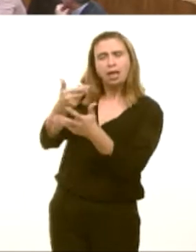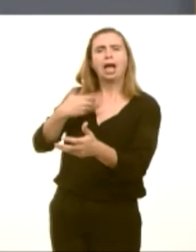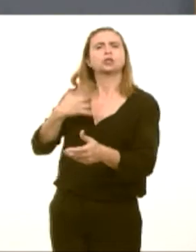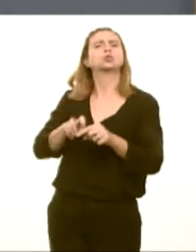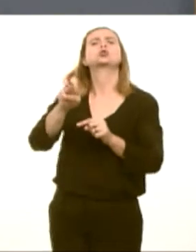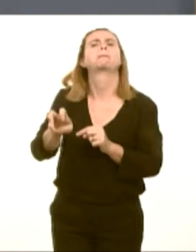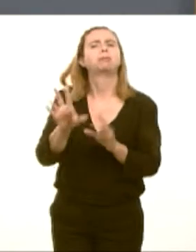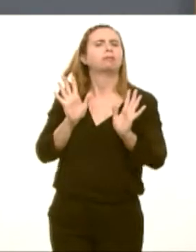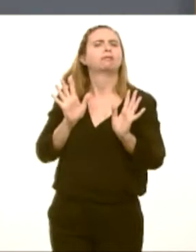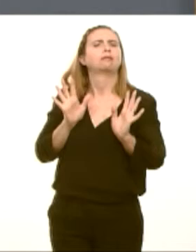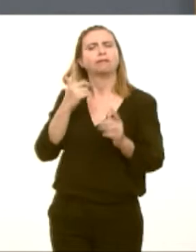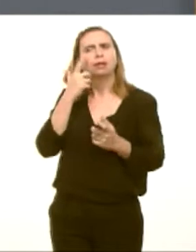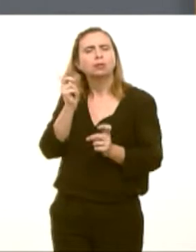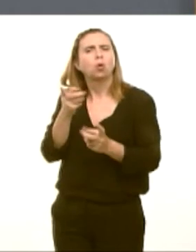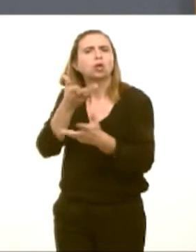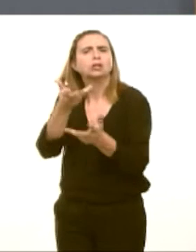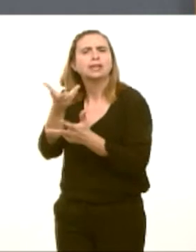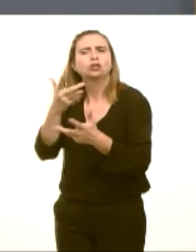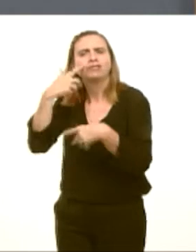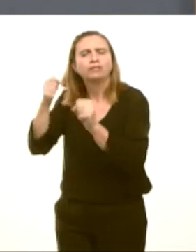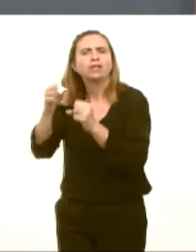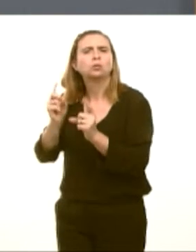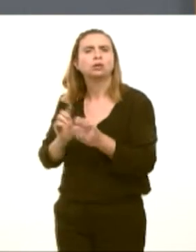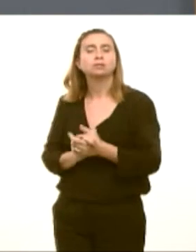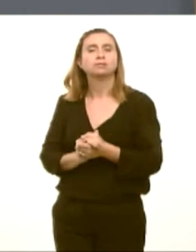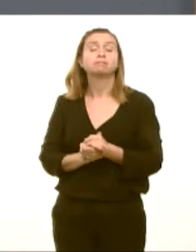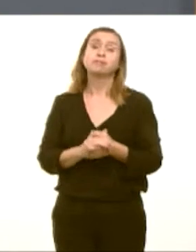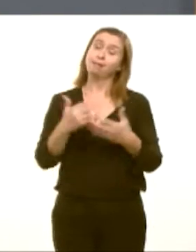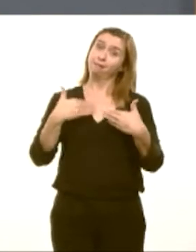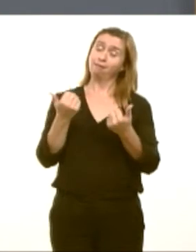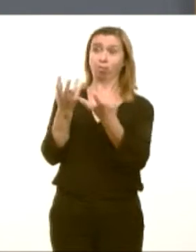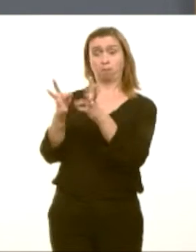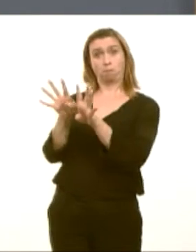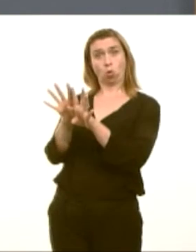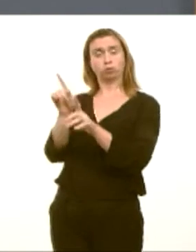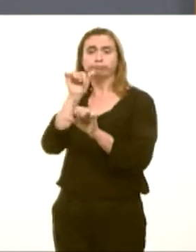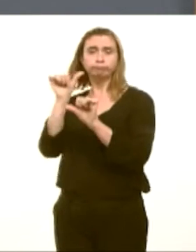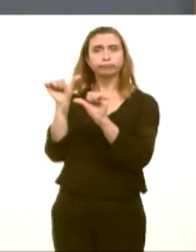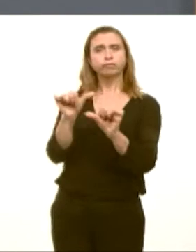Leanne Wood: First Minister, the preferred option of the health board involves a downgrade